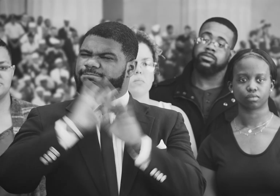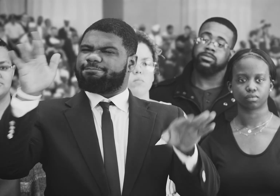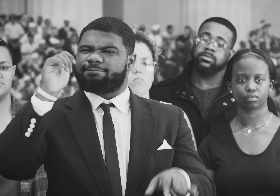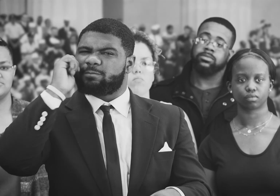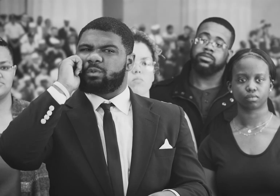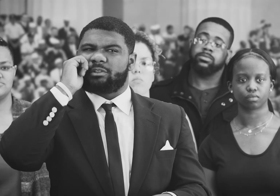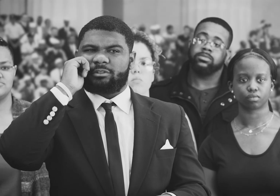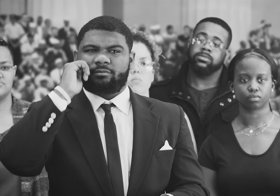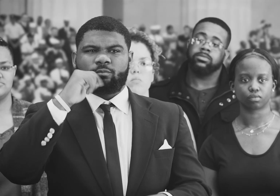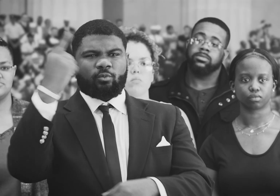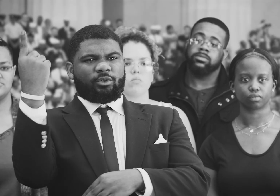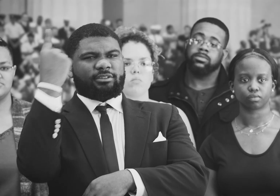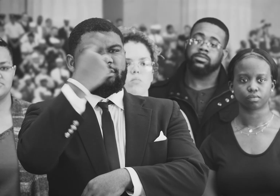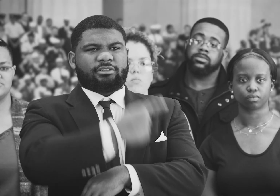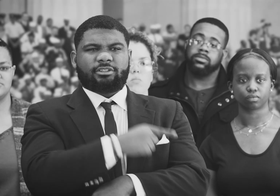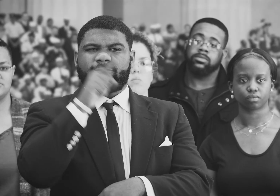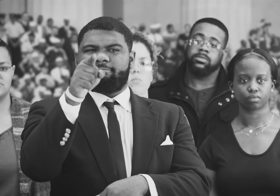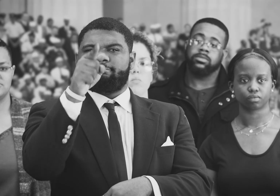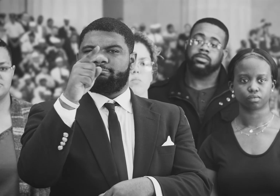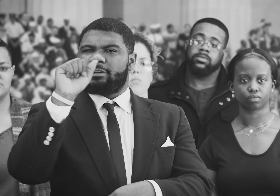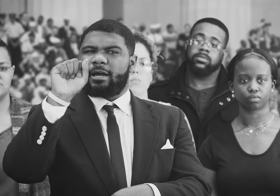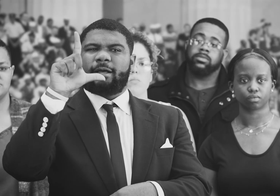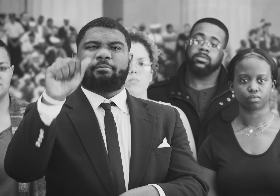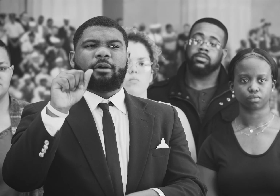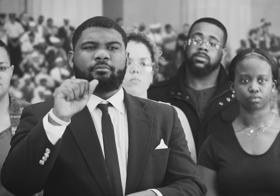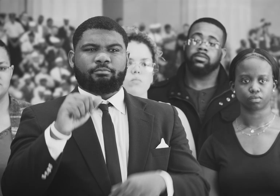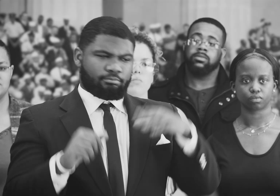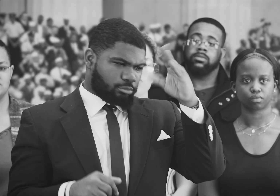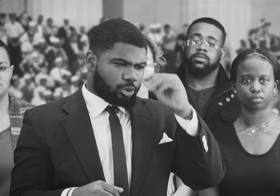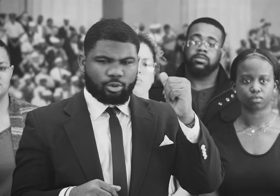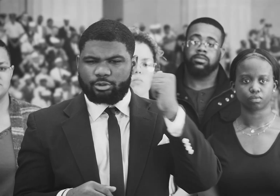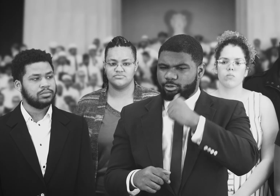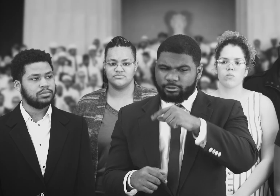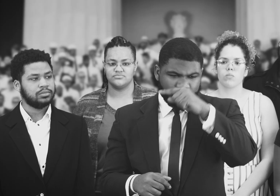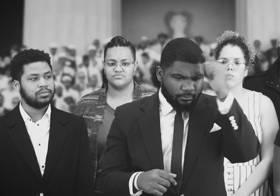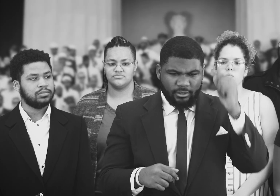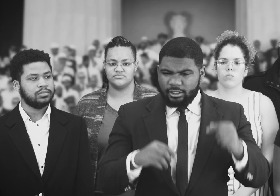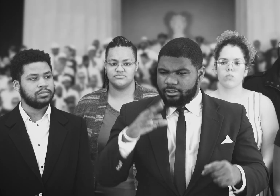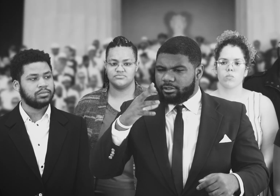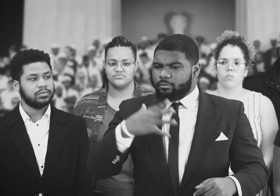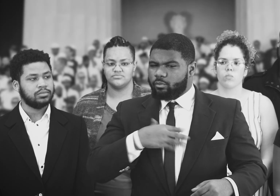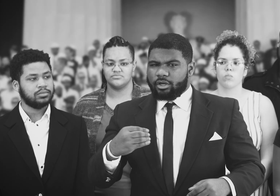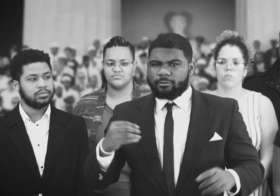with its vicious racists, with its governor having his lips dripping with the words of "interposition" and "nullification", one day right there in Alabama little